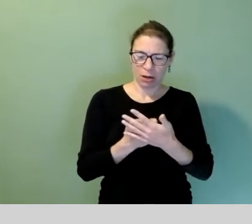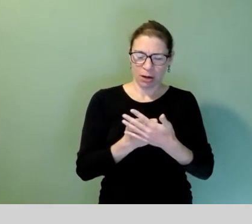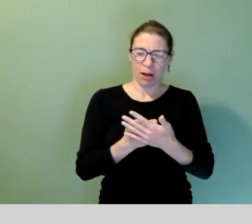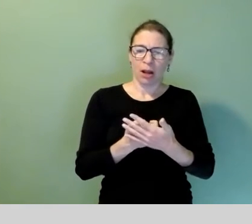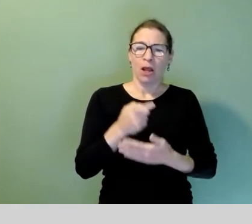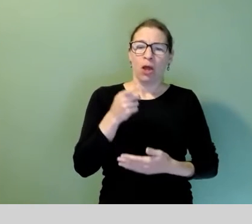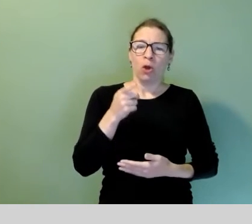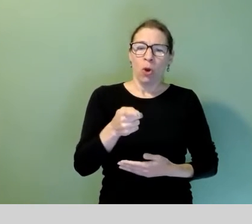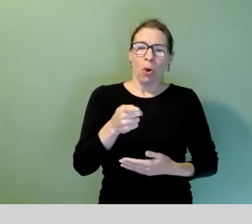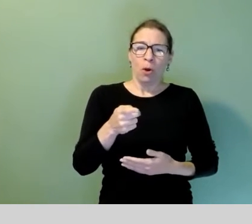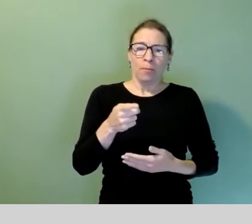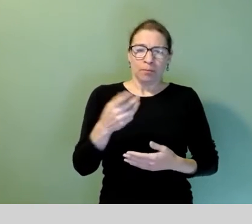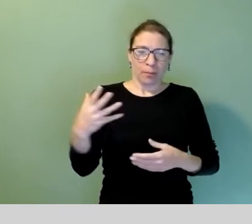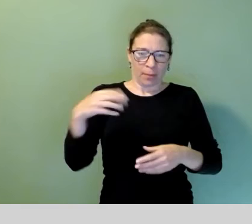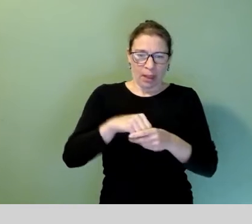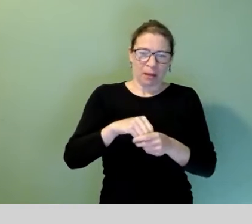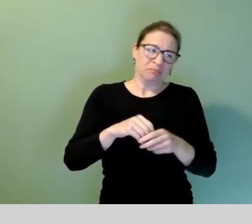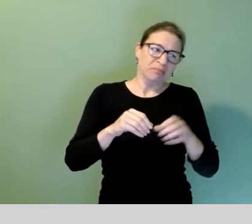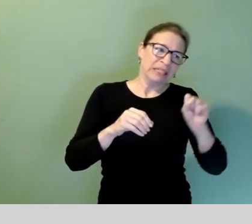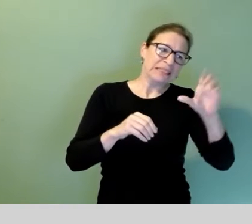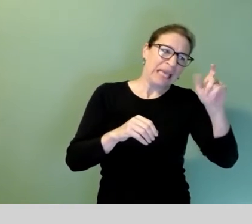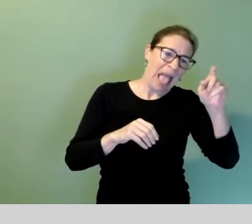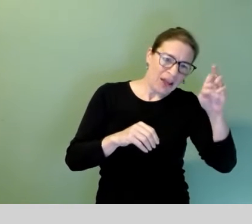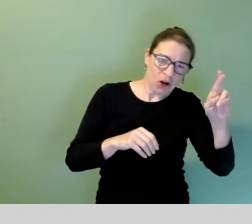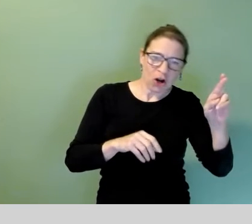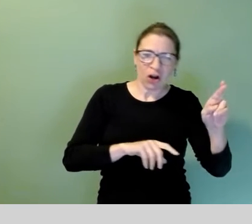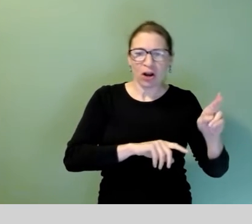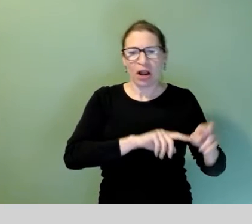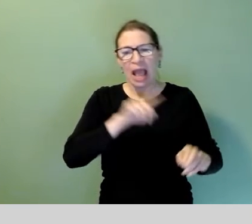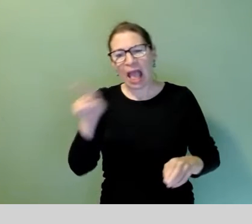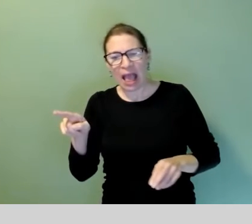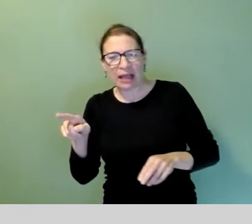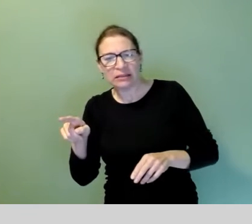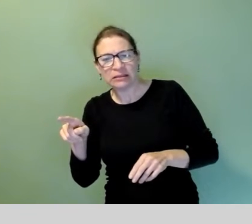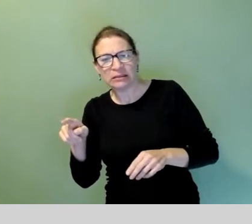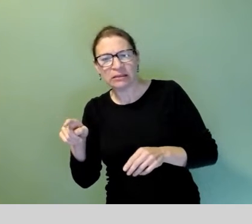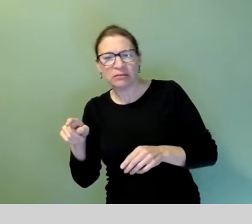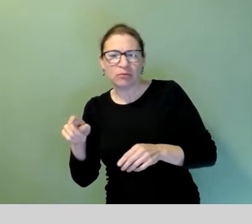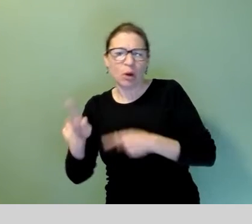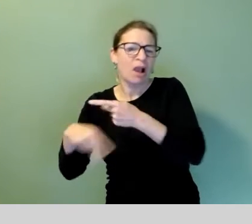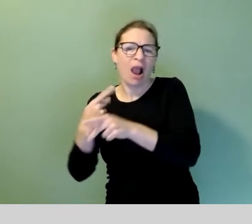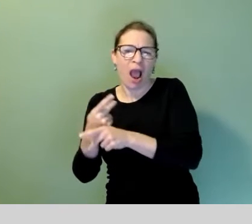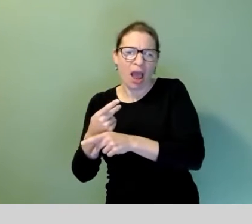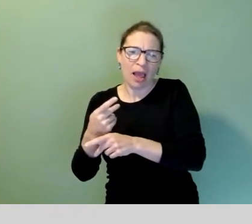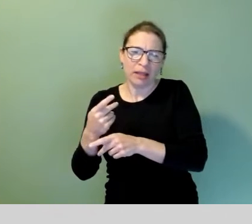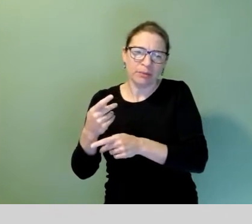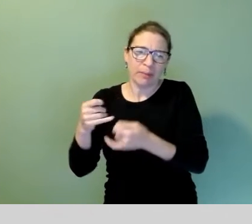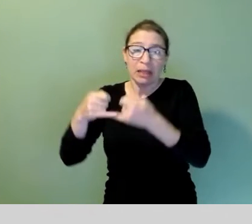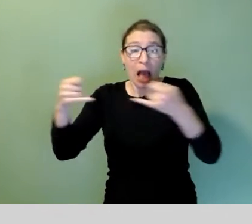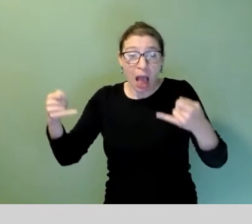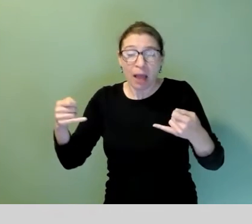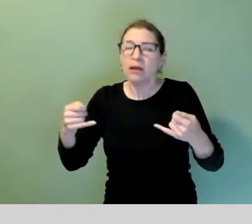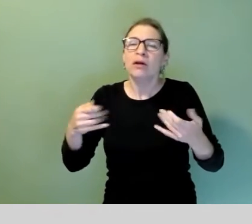with kind=scatter to generate a scatter plot. With kind=line to generate a line plot and so on. Other than the distinction